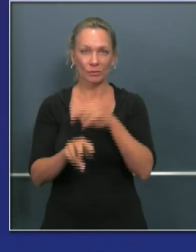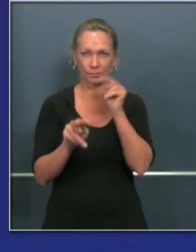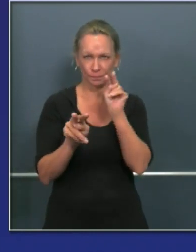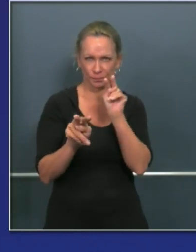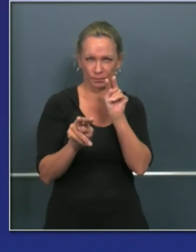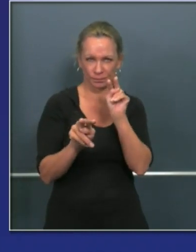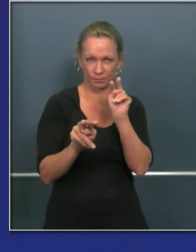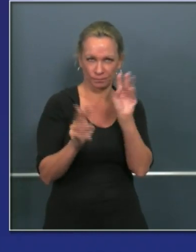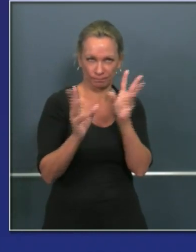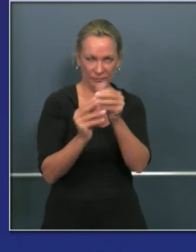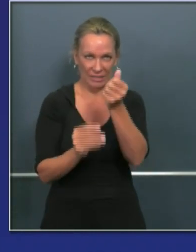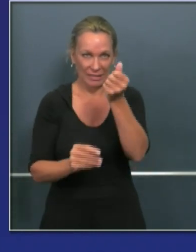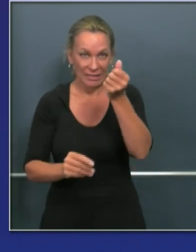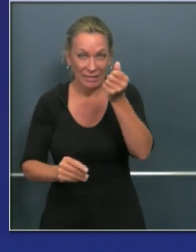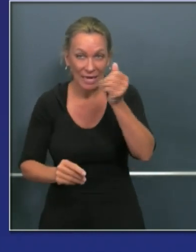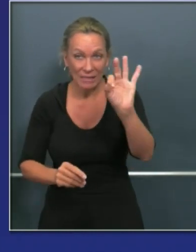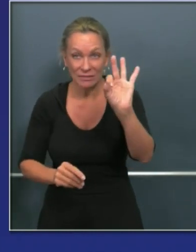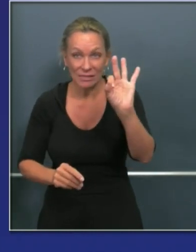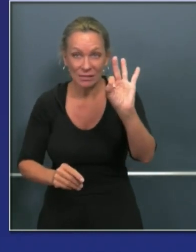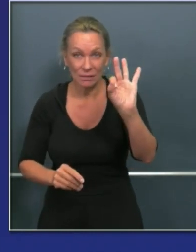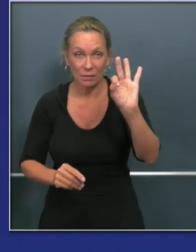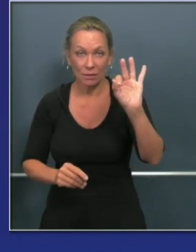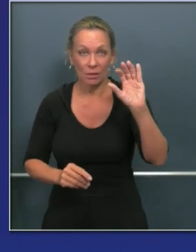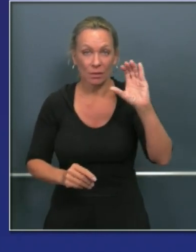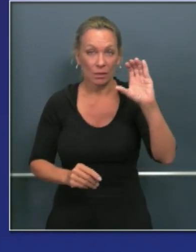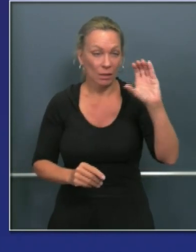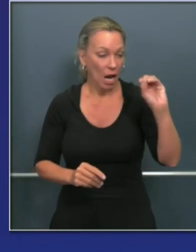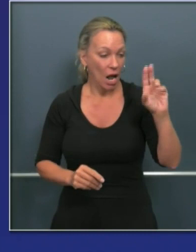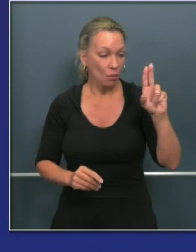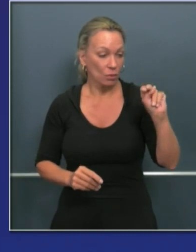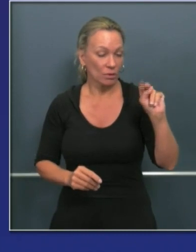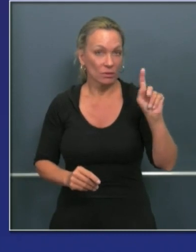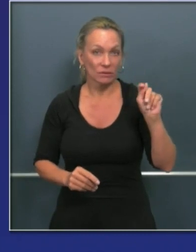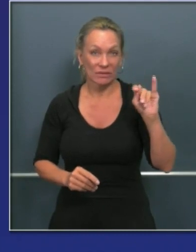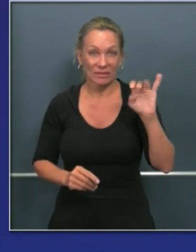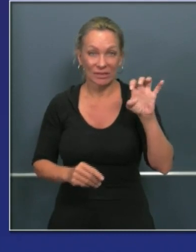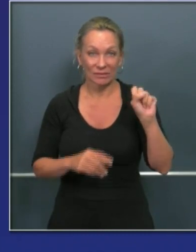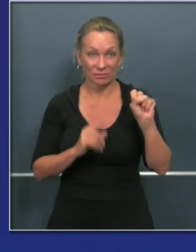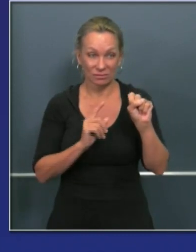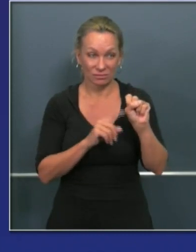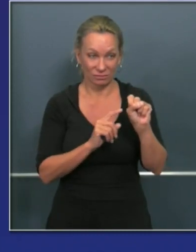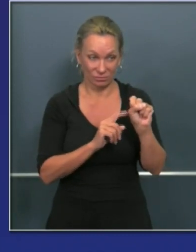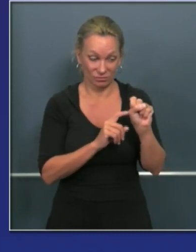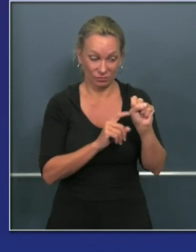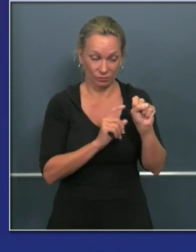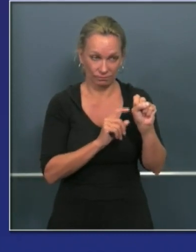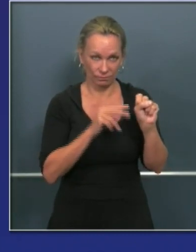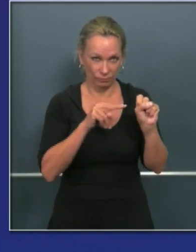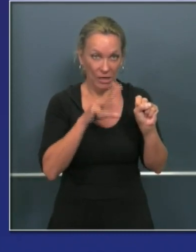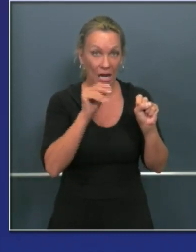COUNTIES BY THE WAY. WHEN WE ENTERED INTO THE WEEKEND. ON SUNDAY WE HAD 15 COUNTIES